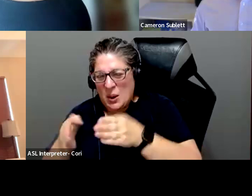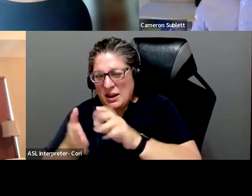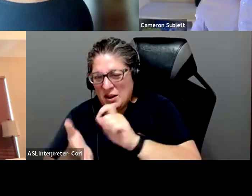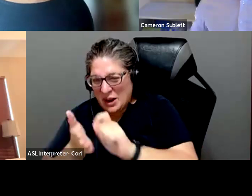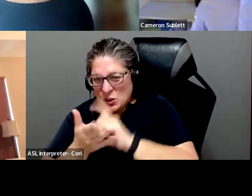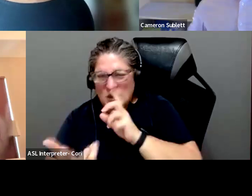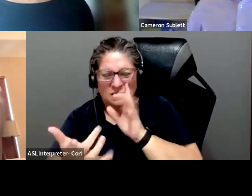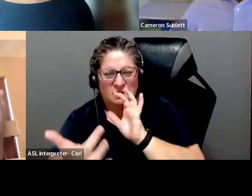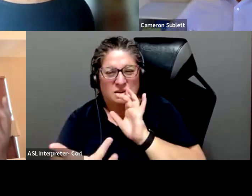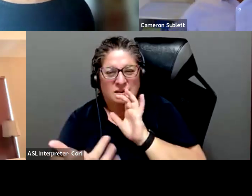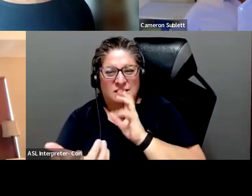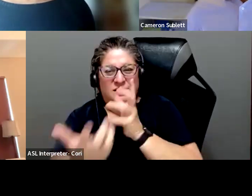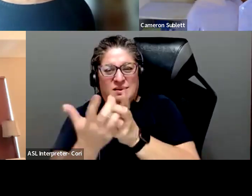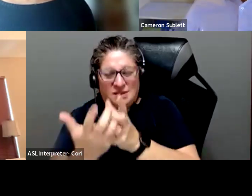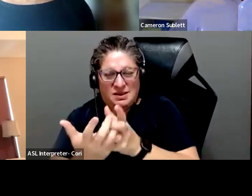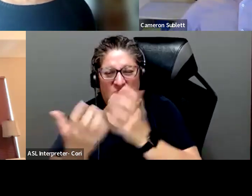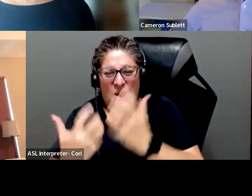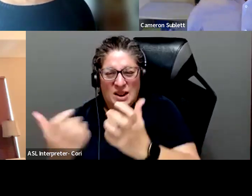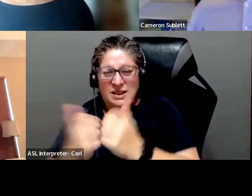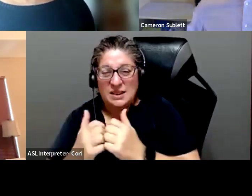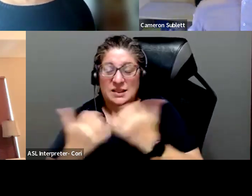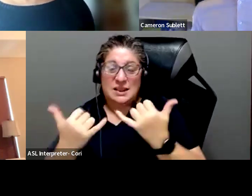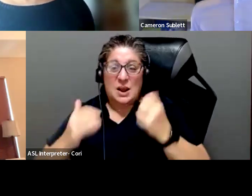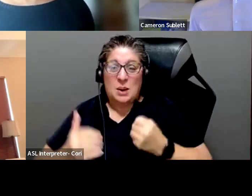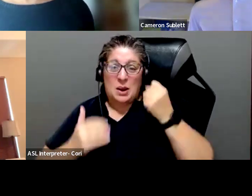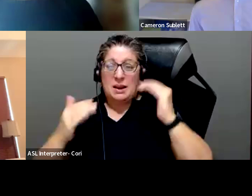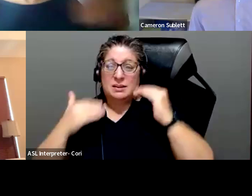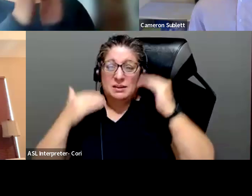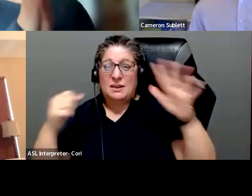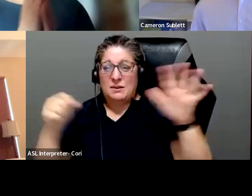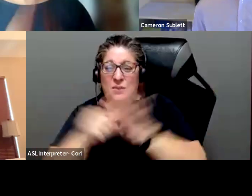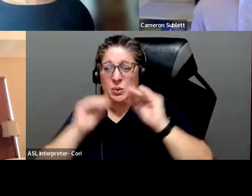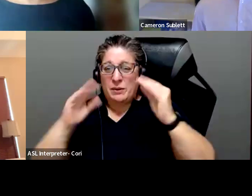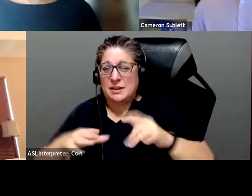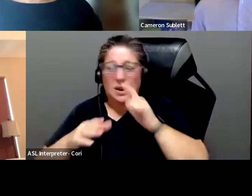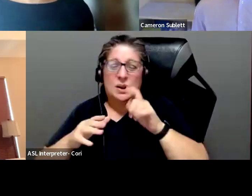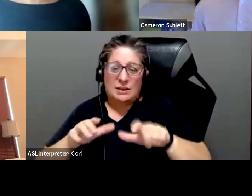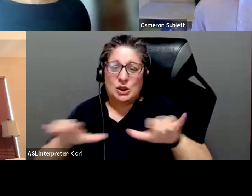audience? Well, I got promoted to full professor so I do not really need to do that as much anymore.